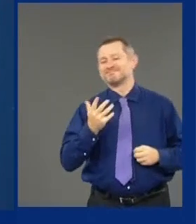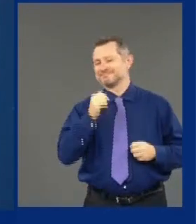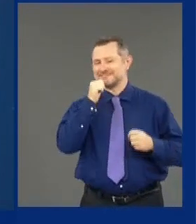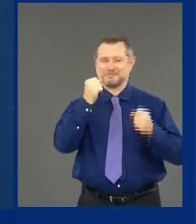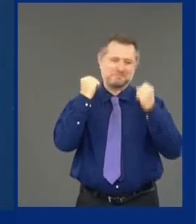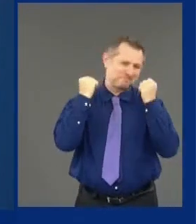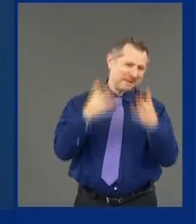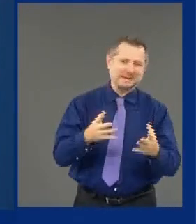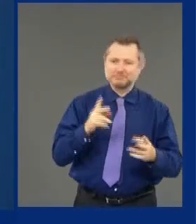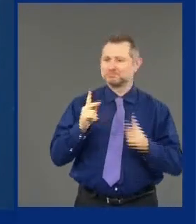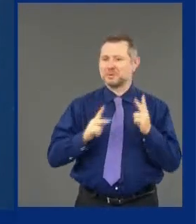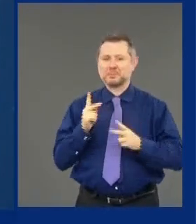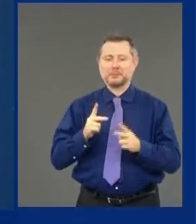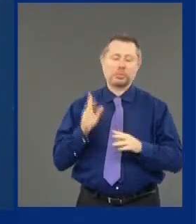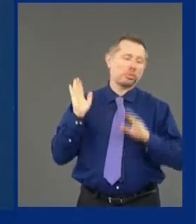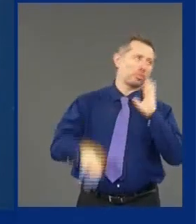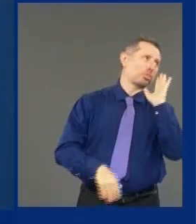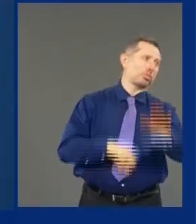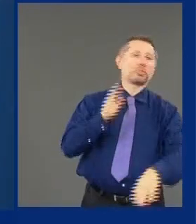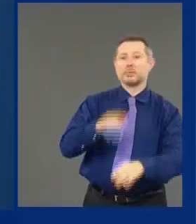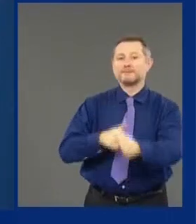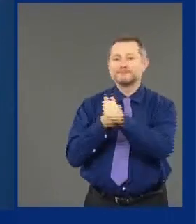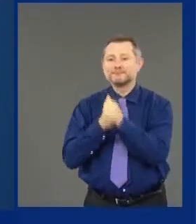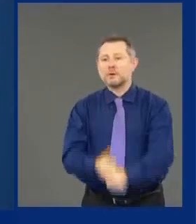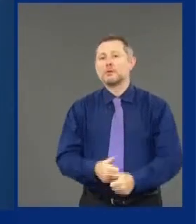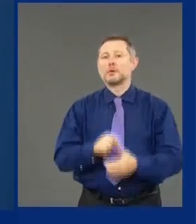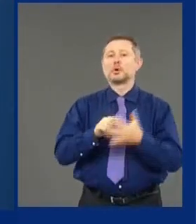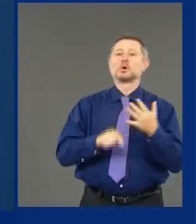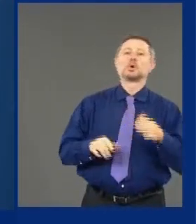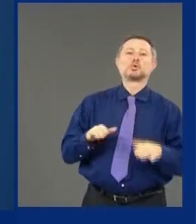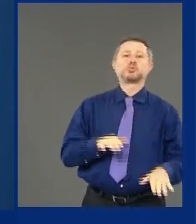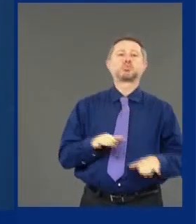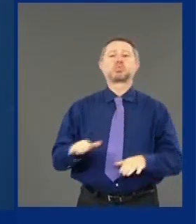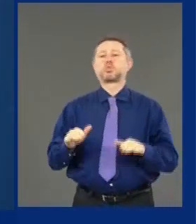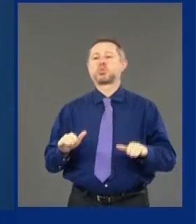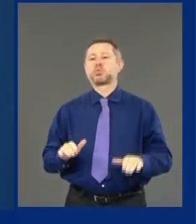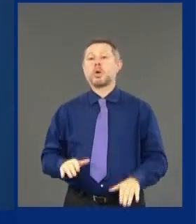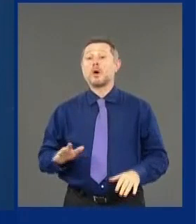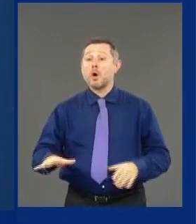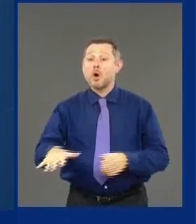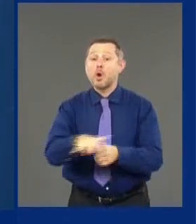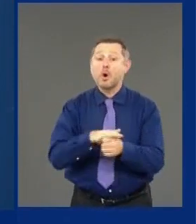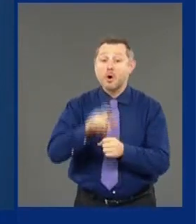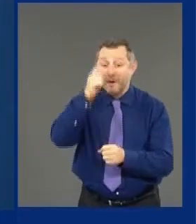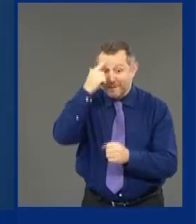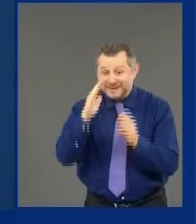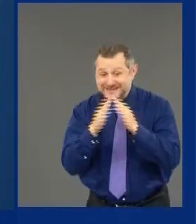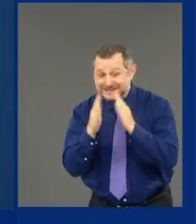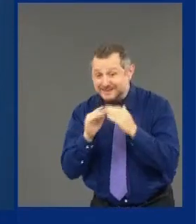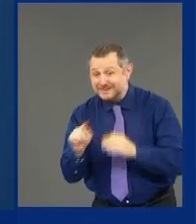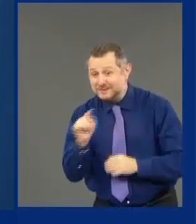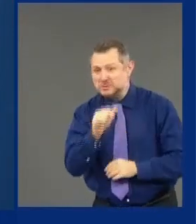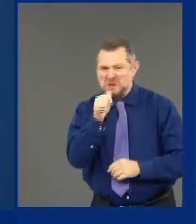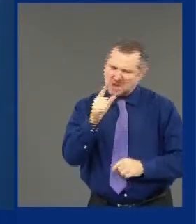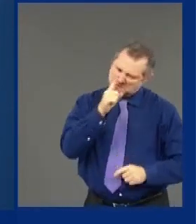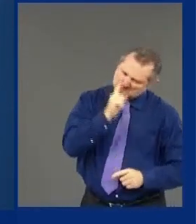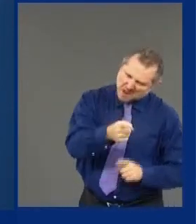OTHER STATES THE OTHER STATES ARE GOING UP AND WE'RE WORRIED